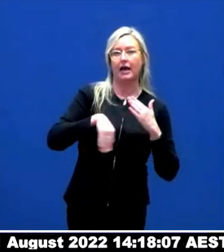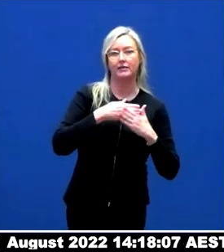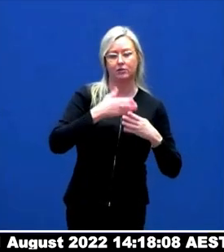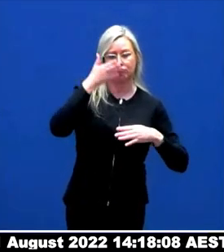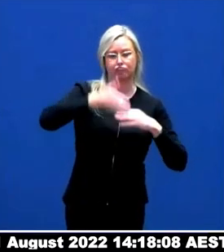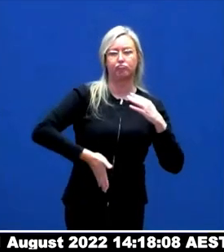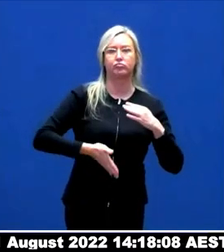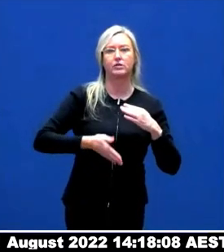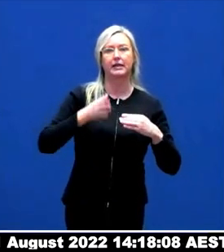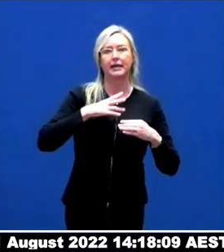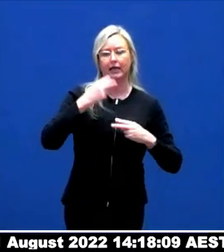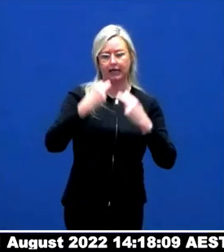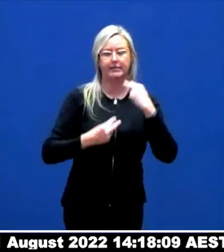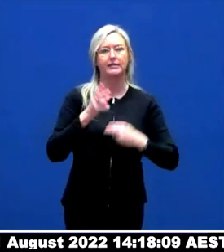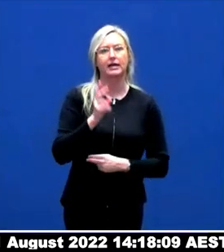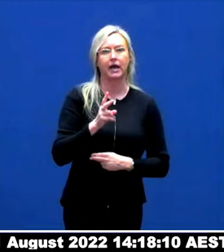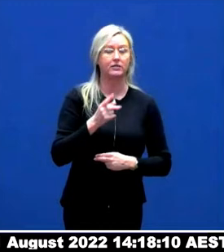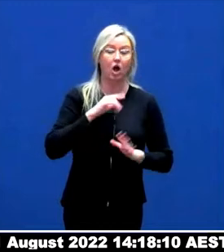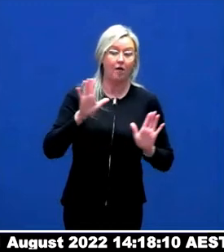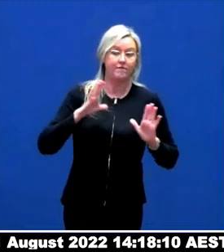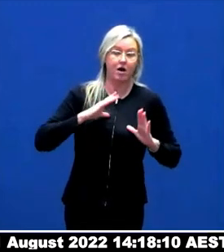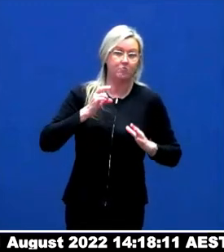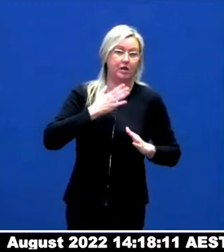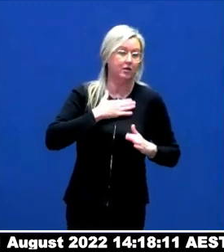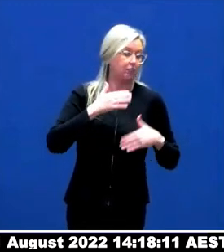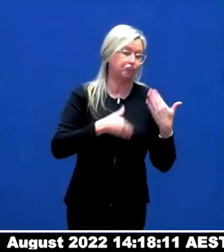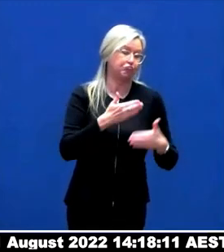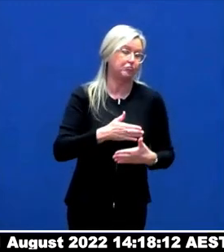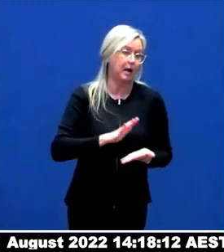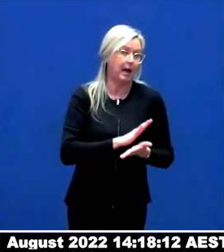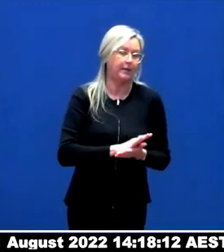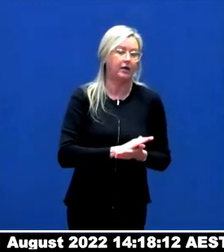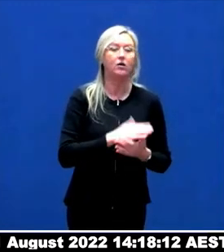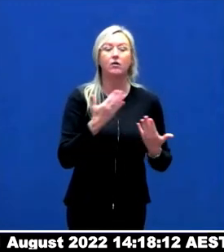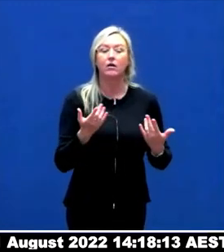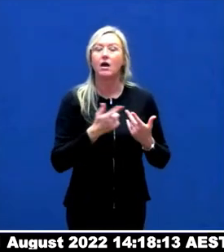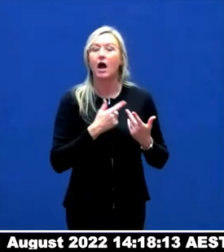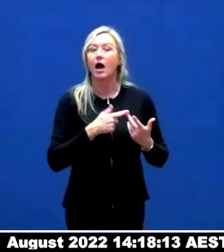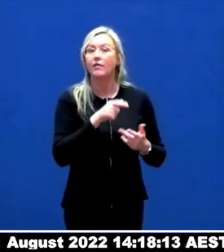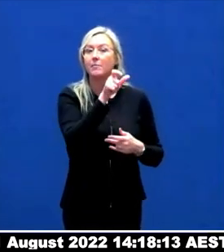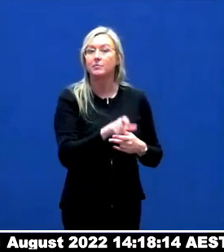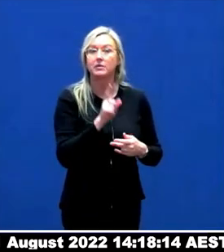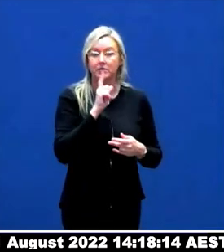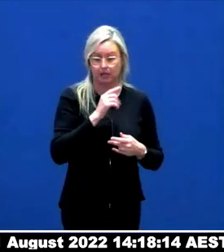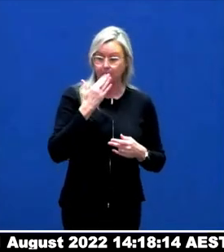because I'm fine getting on with my life." Others will want be contacted more often.